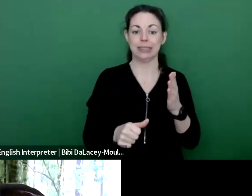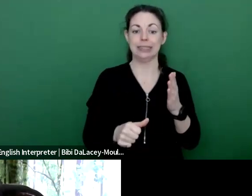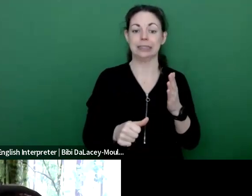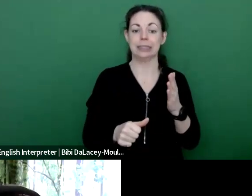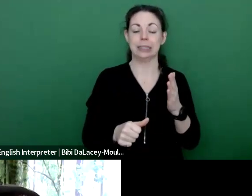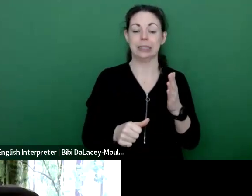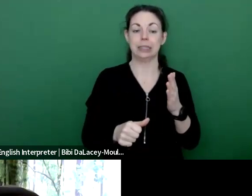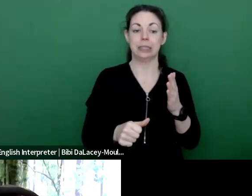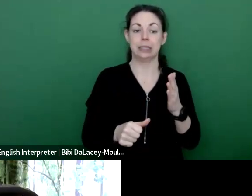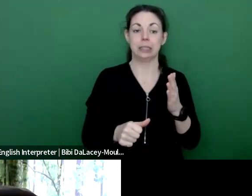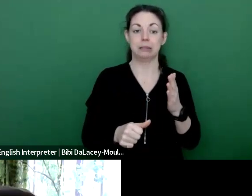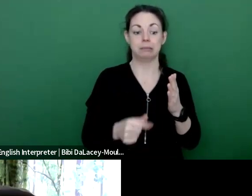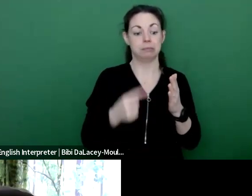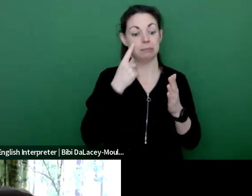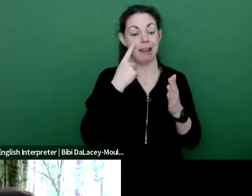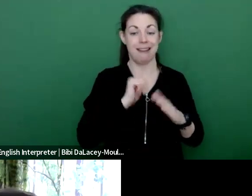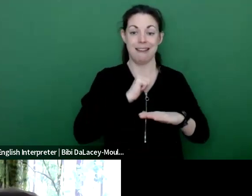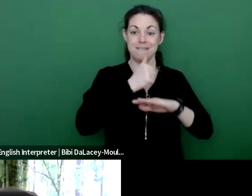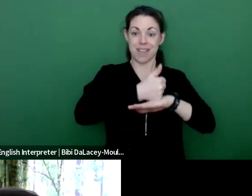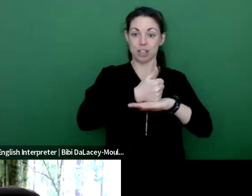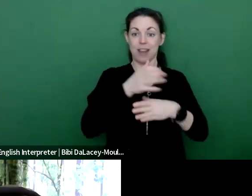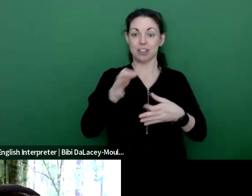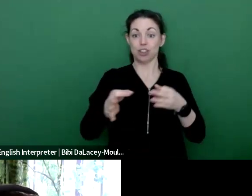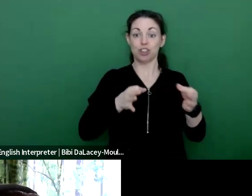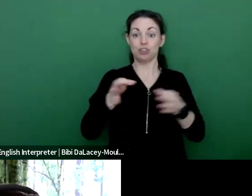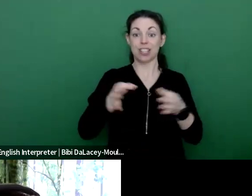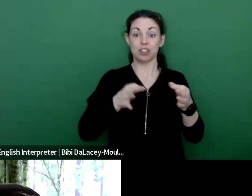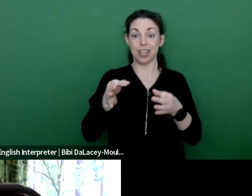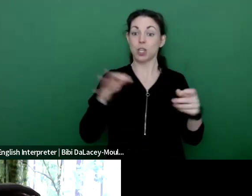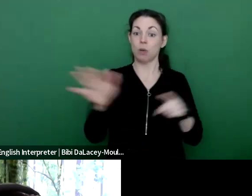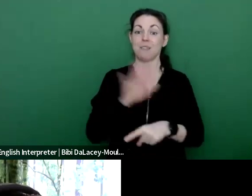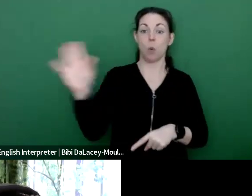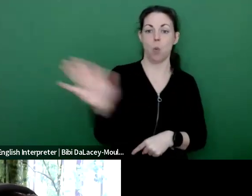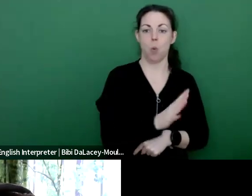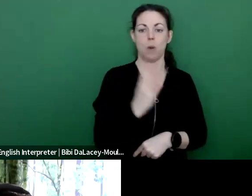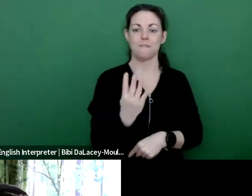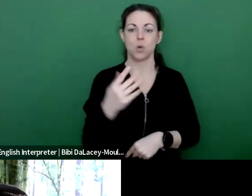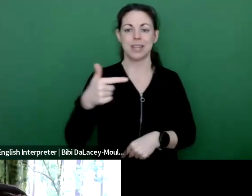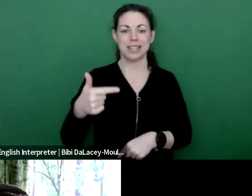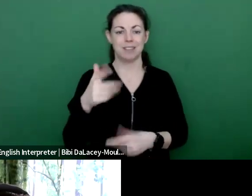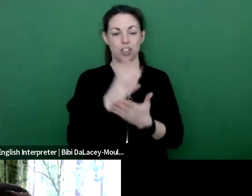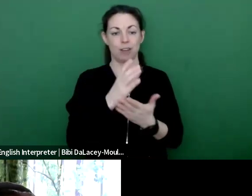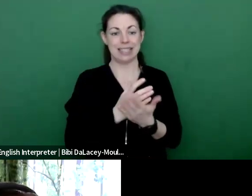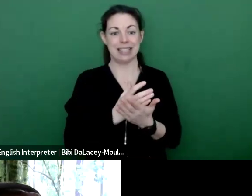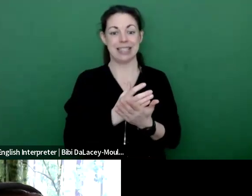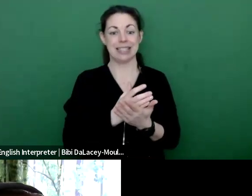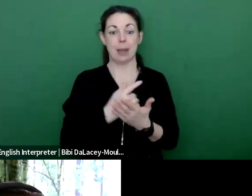working on our federation-wide strategy which I was quite lucky that they hadn't signed it off when I started five years ago,